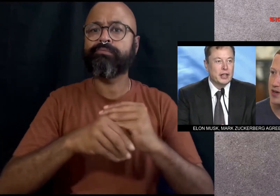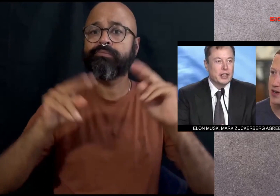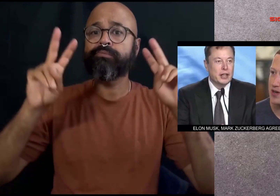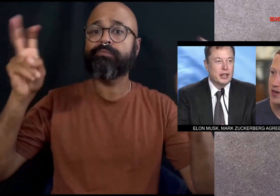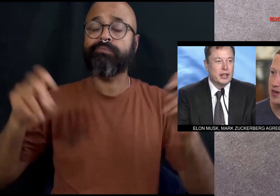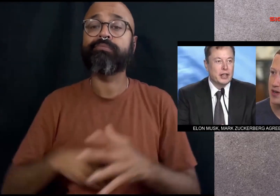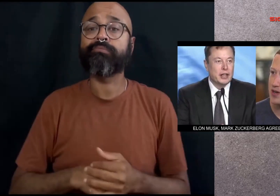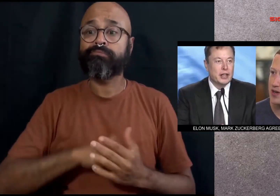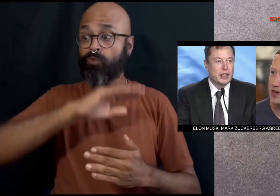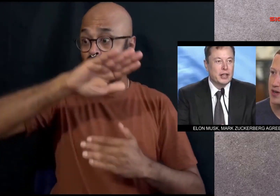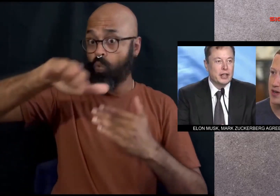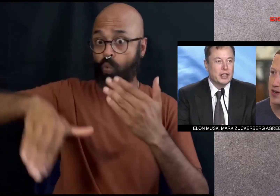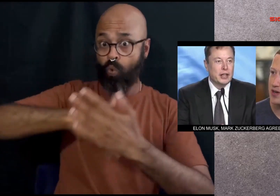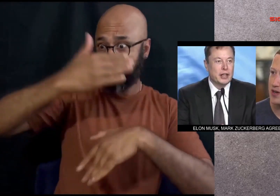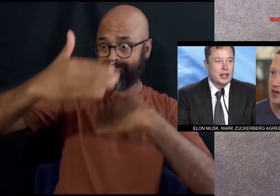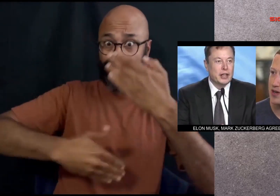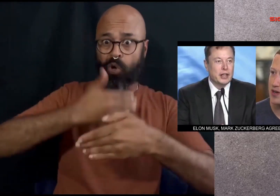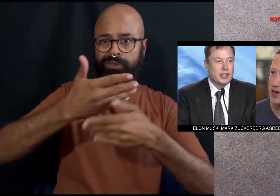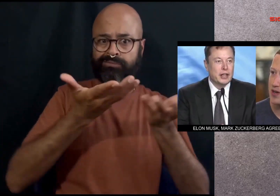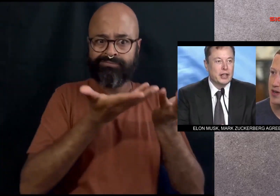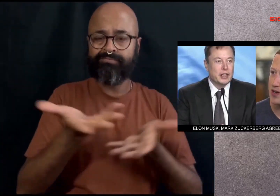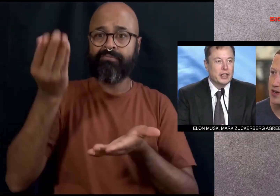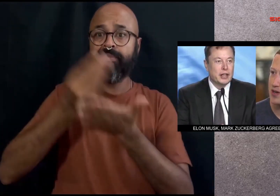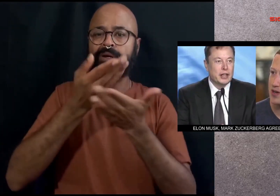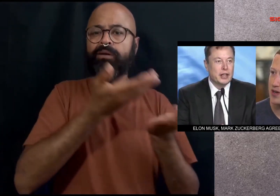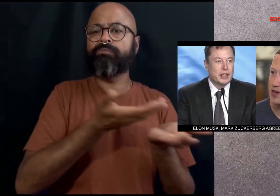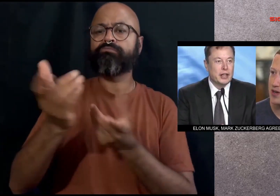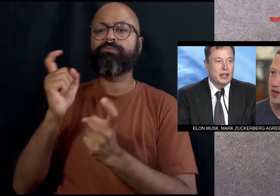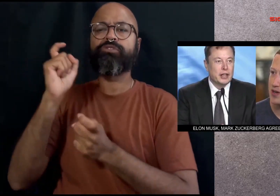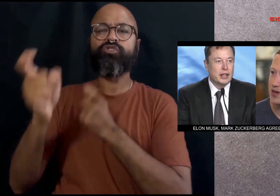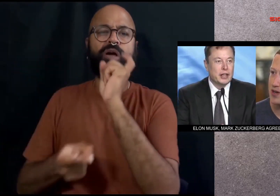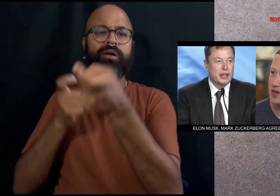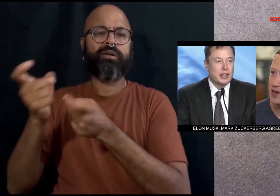He added that quote, all the proceeds will go to Charity for veterans,